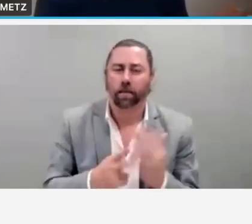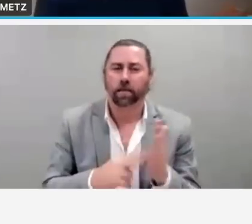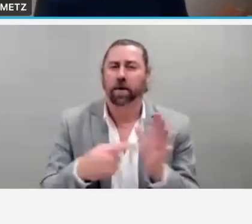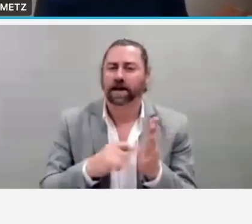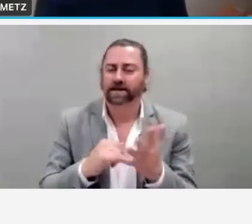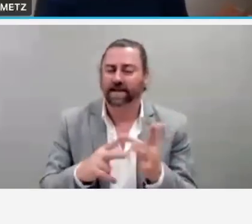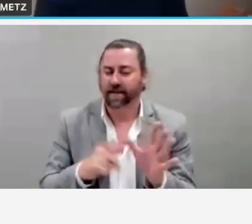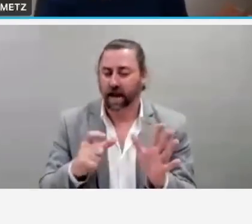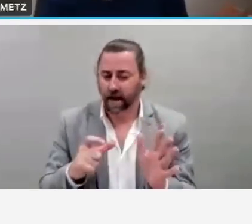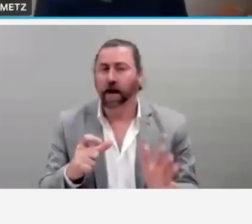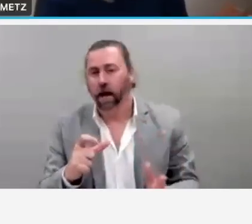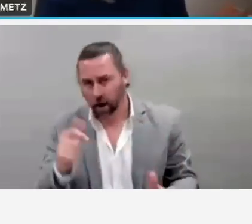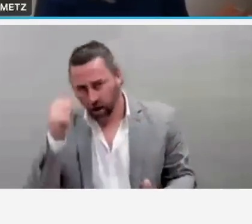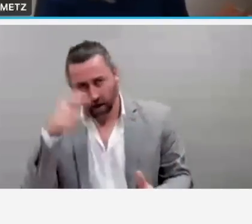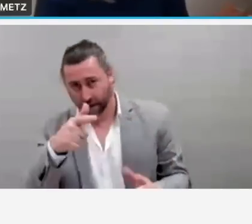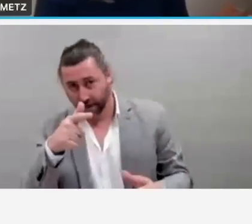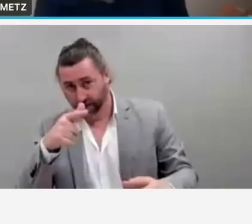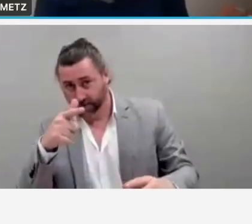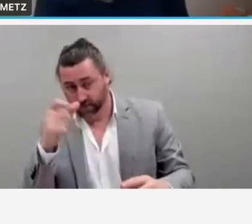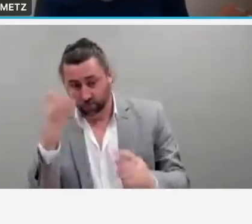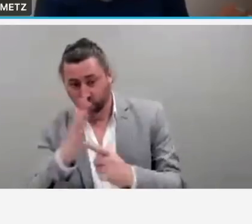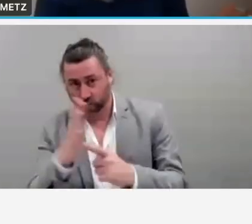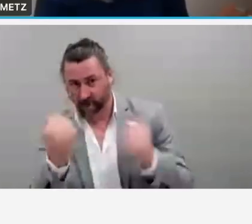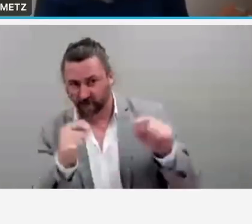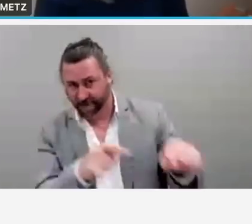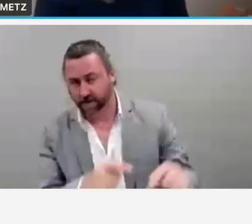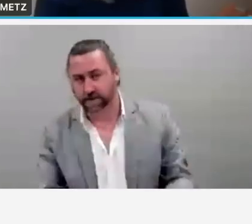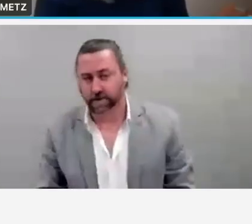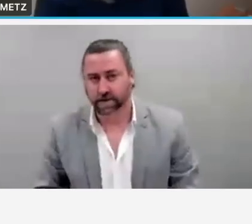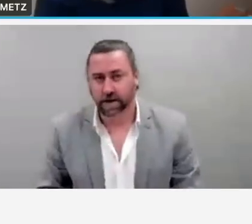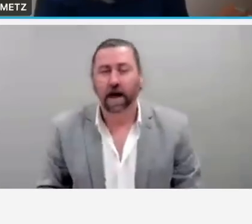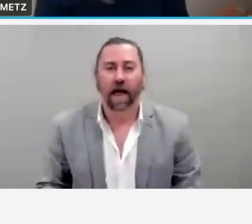the important program continue and consumers can access it.